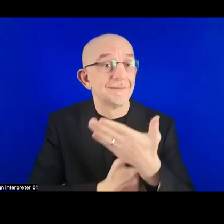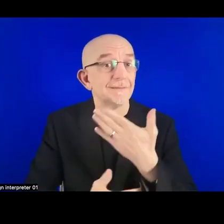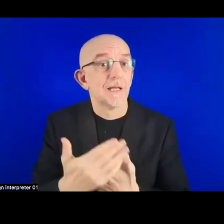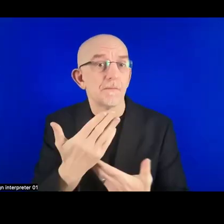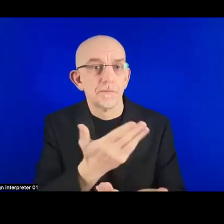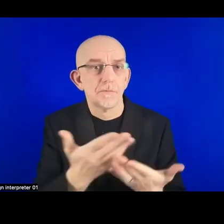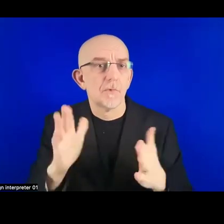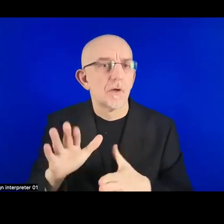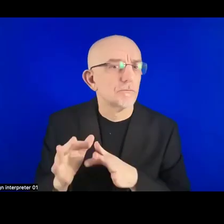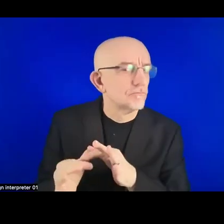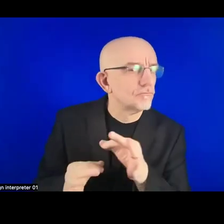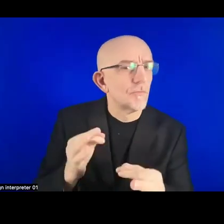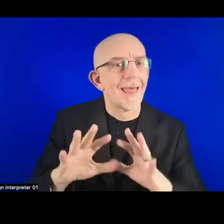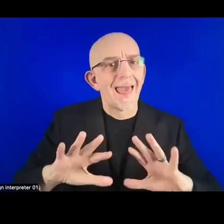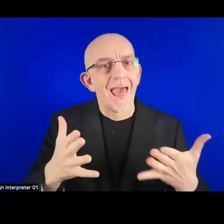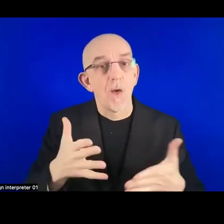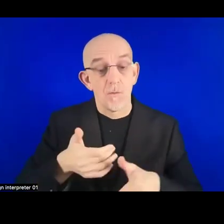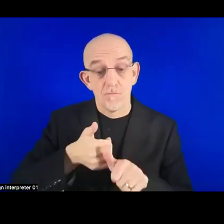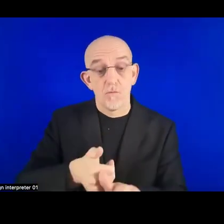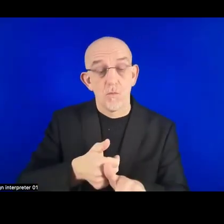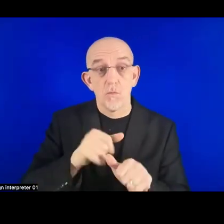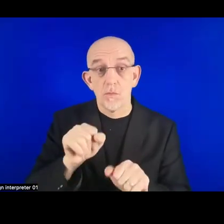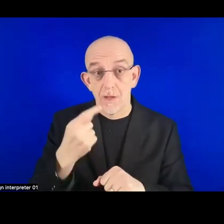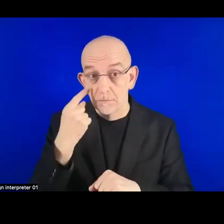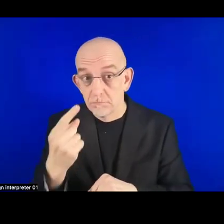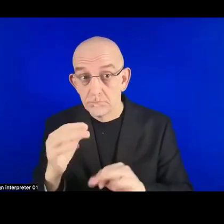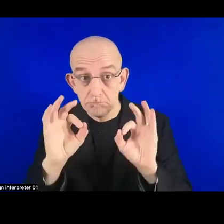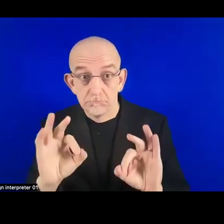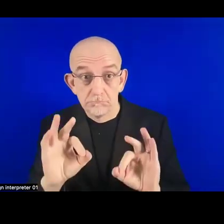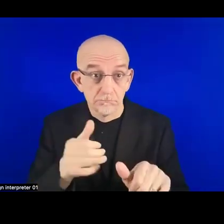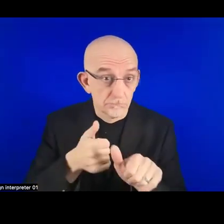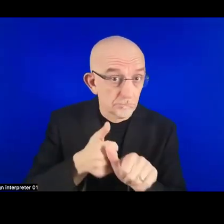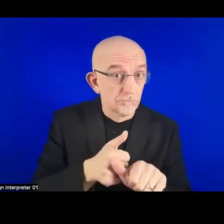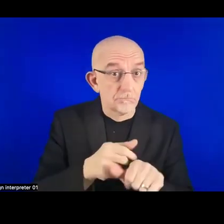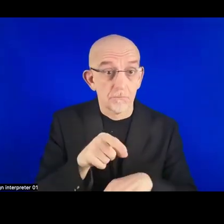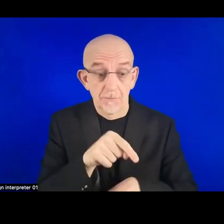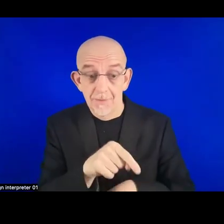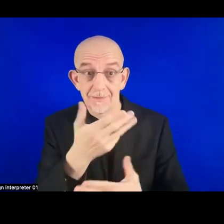in deprivation of liberty, in proposals or ideas about abolition of incarceration,